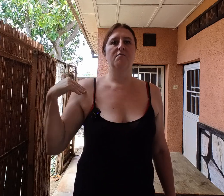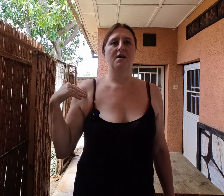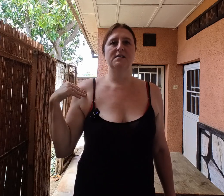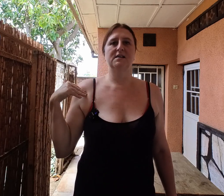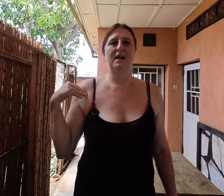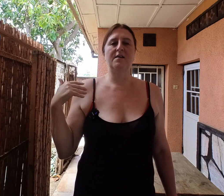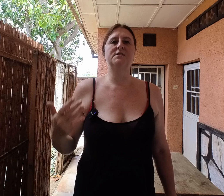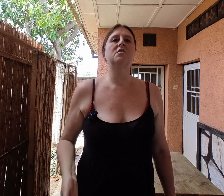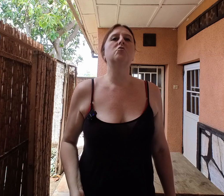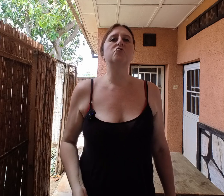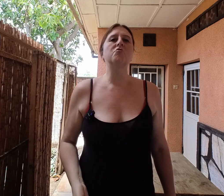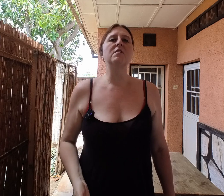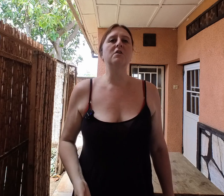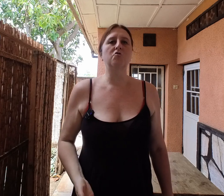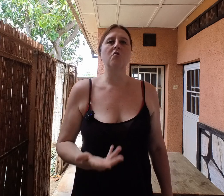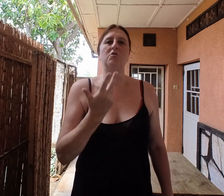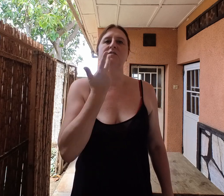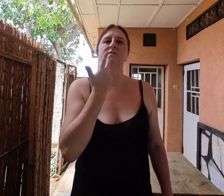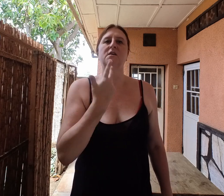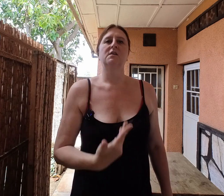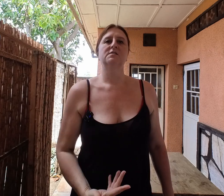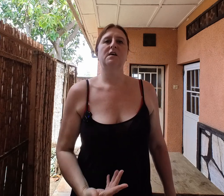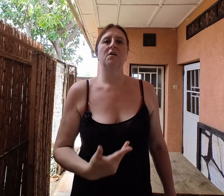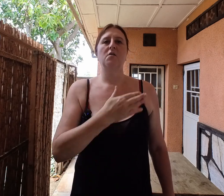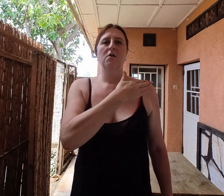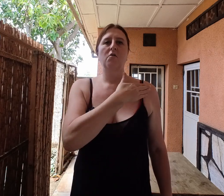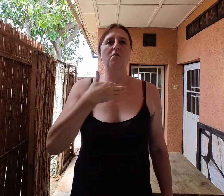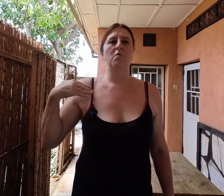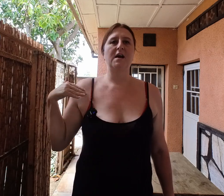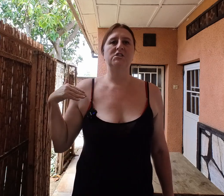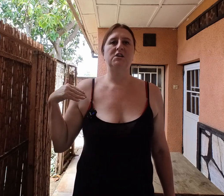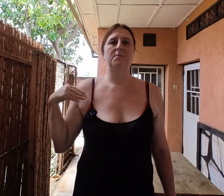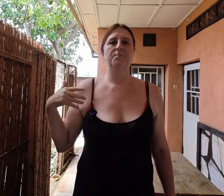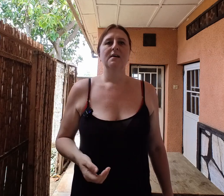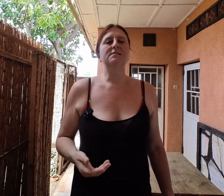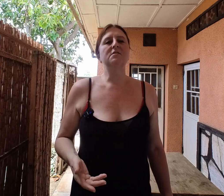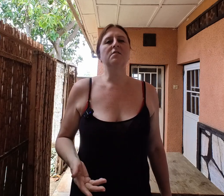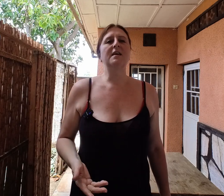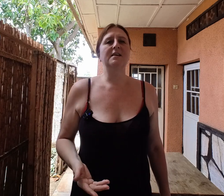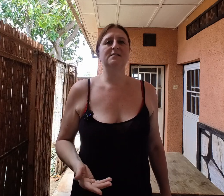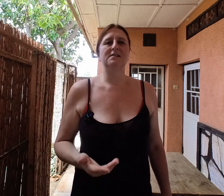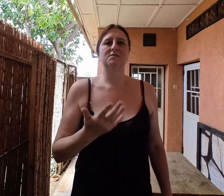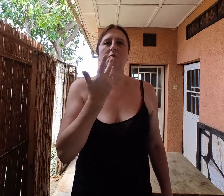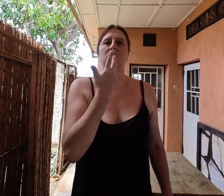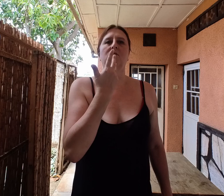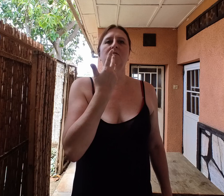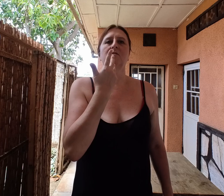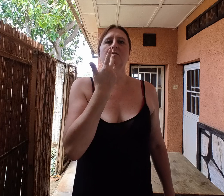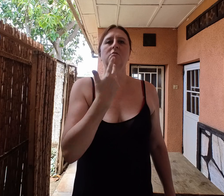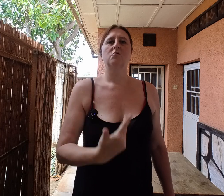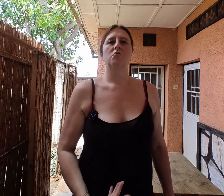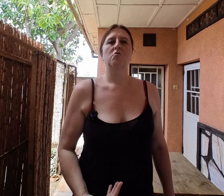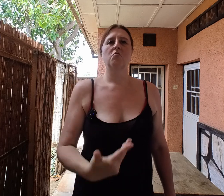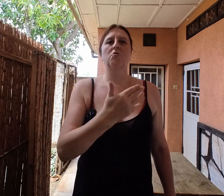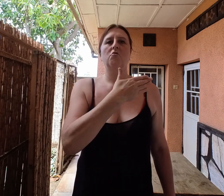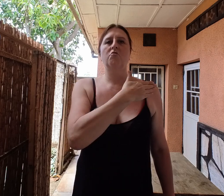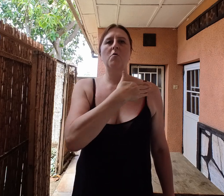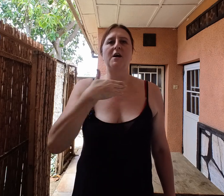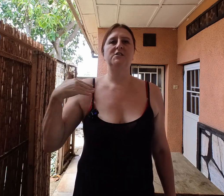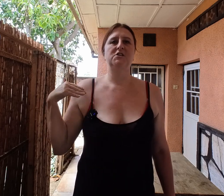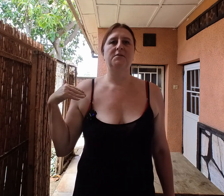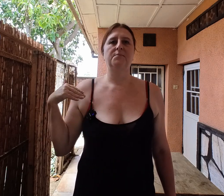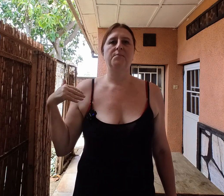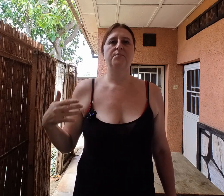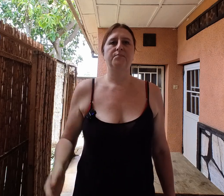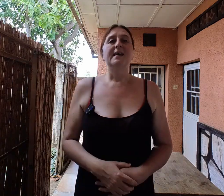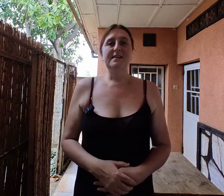and right to left, so you're drawing a cross. Croatia. It's not the easiest one. Croatia.